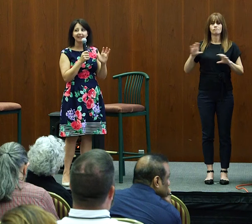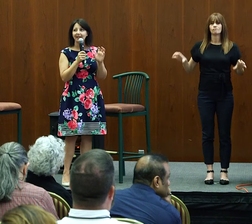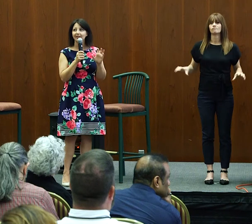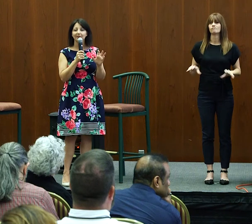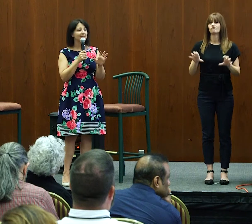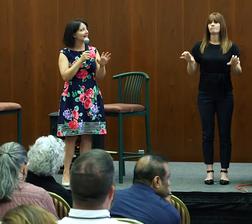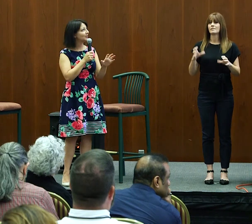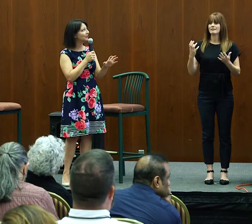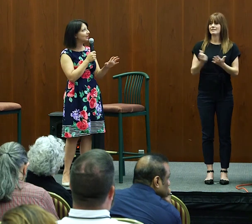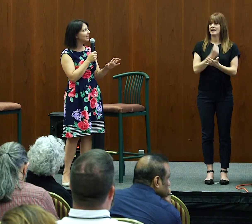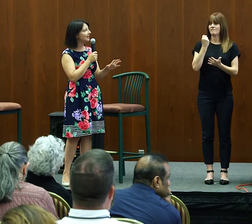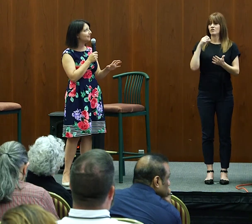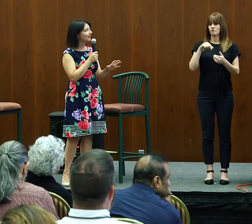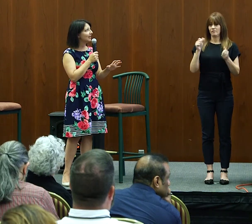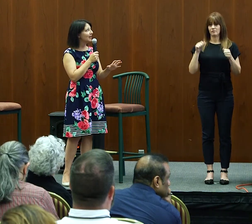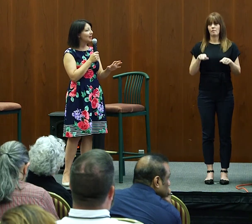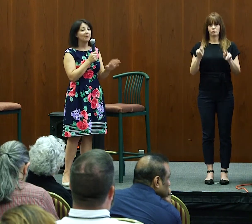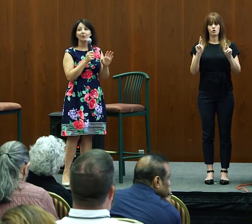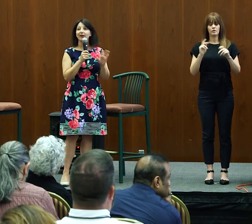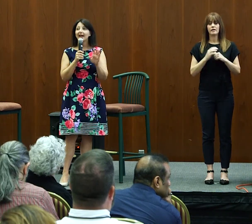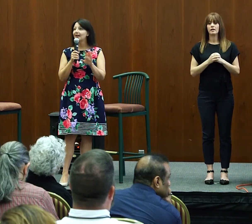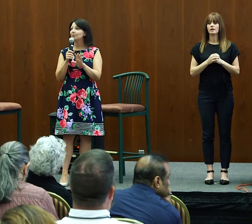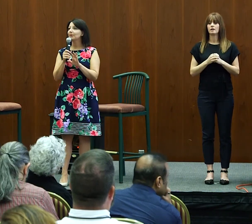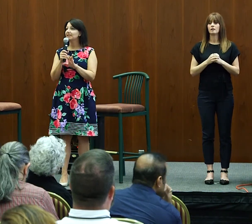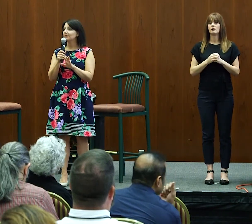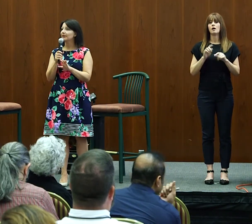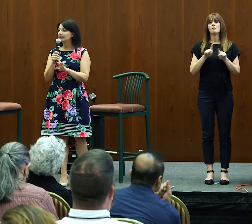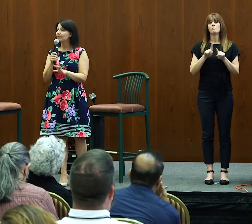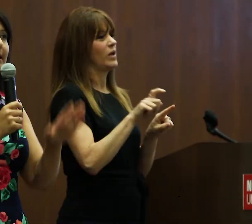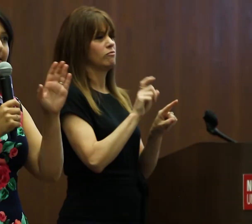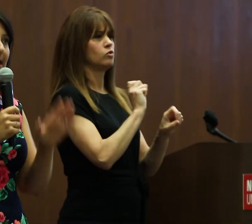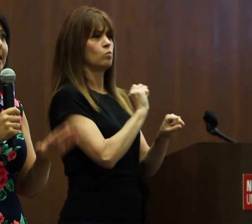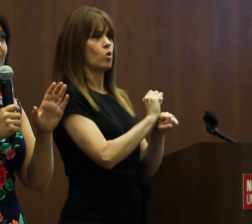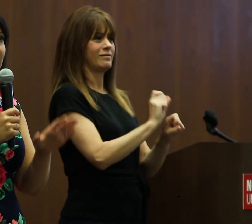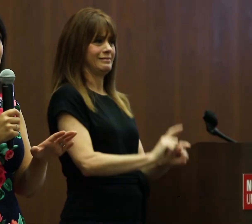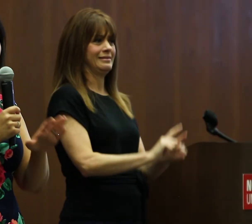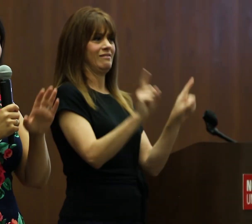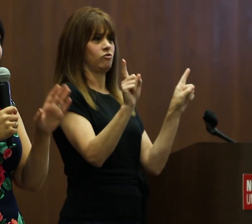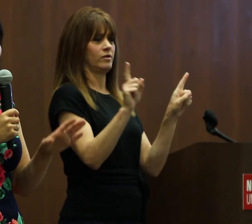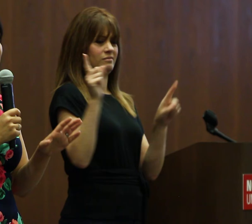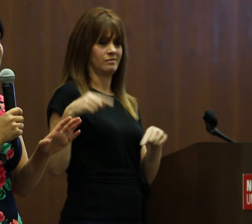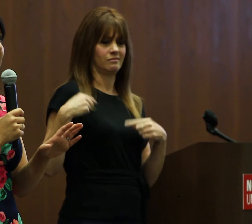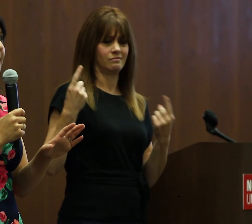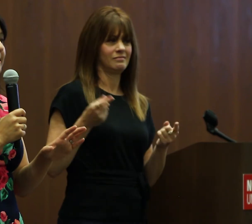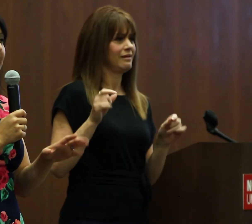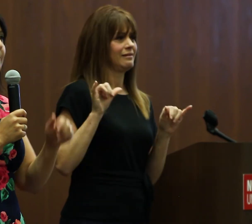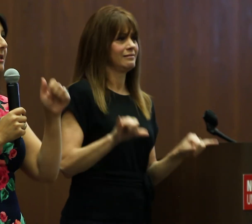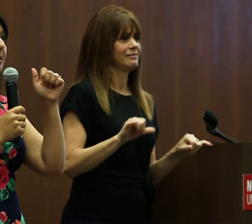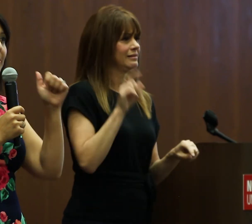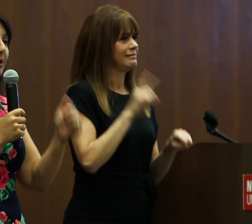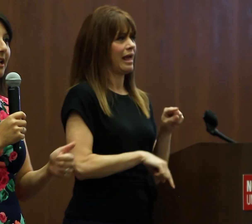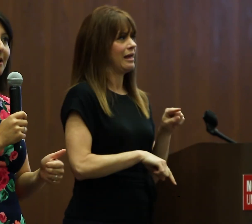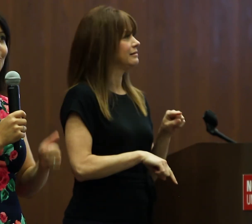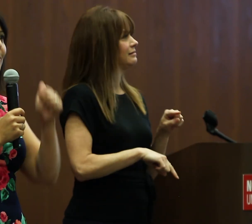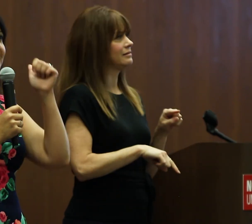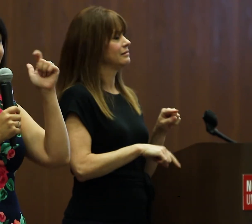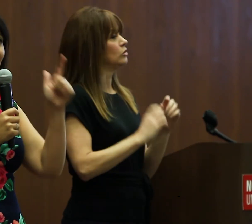advantage of this opportunity. But we're gonna have to work differently, right? It can't be the way we've always been. It's going to be communicating more. It's that